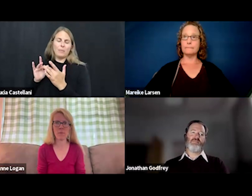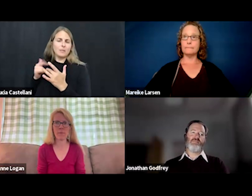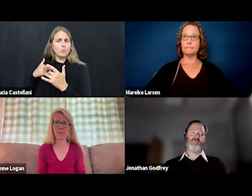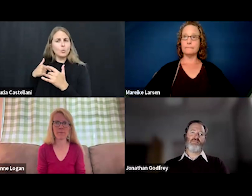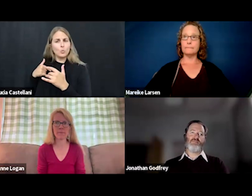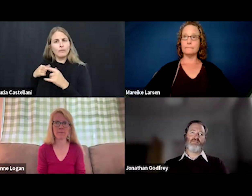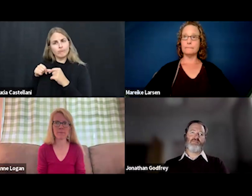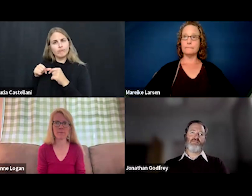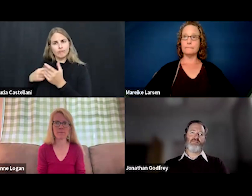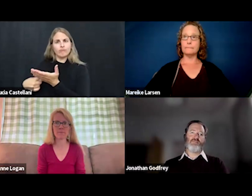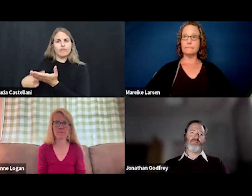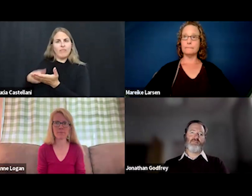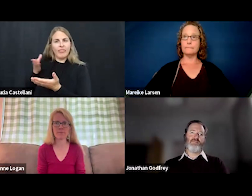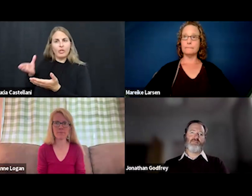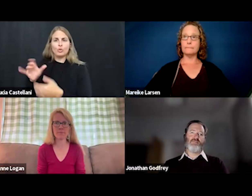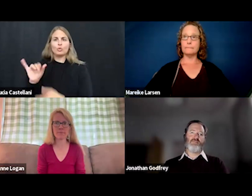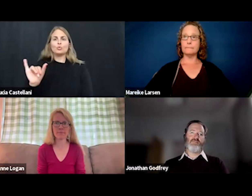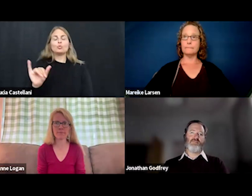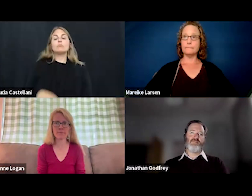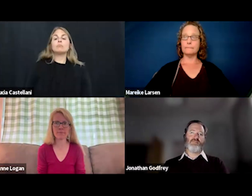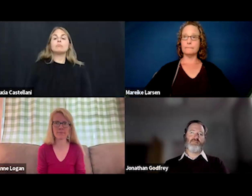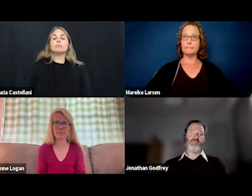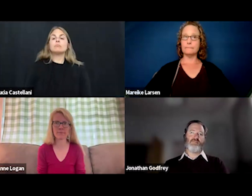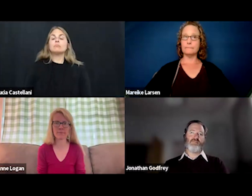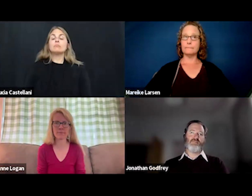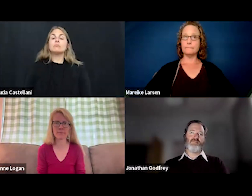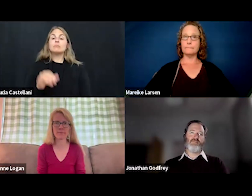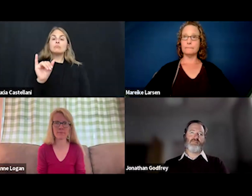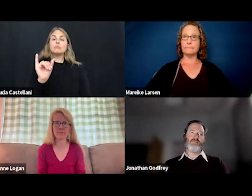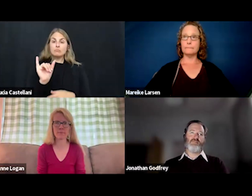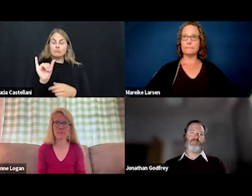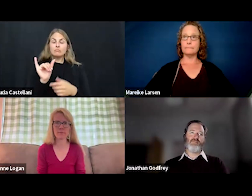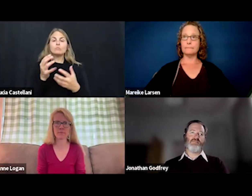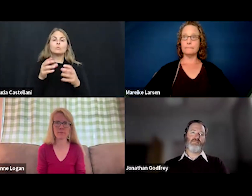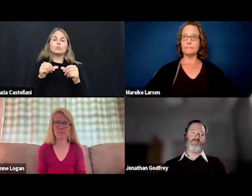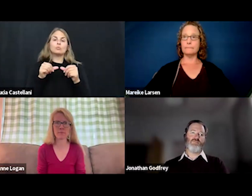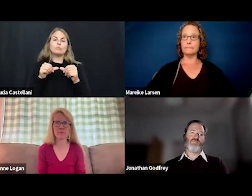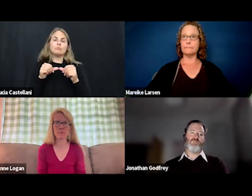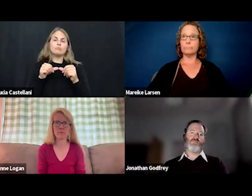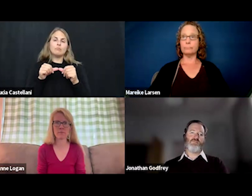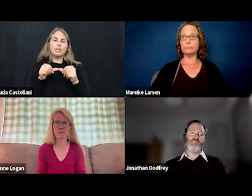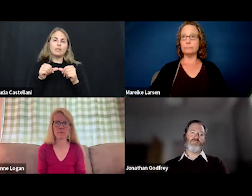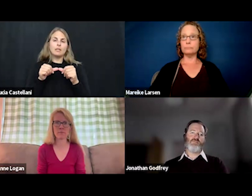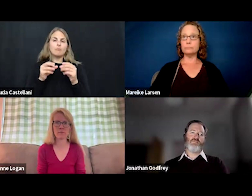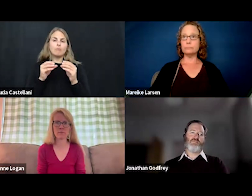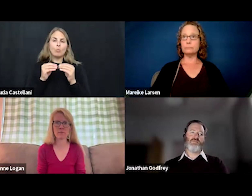And just wanted to mention also that we're going to try and maintain more deliberate pacing.